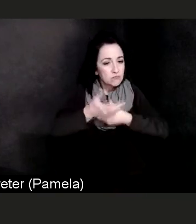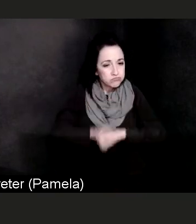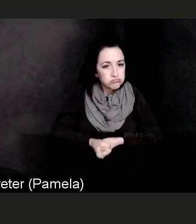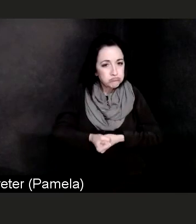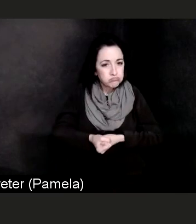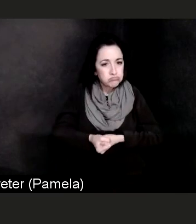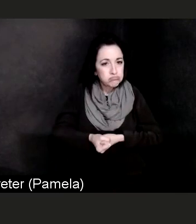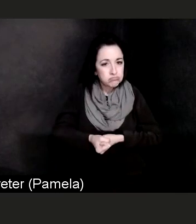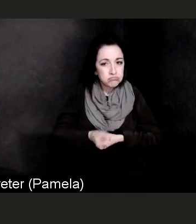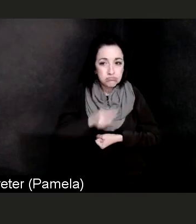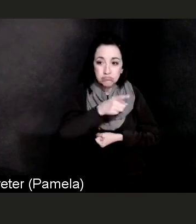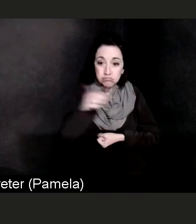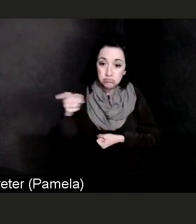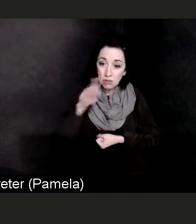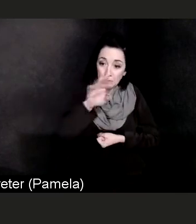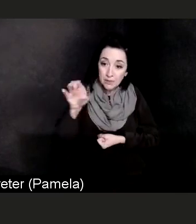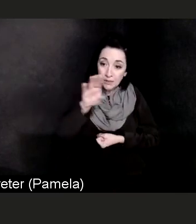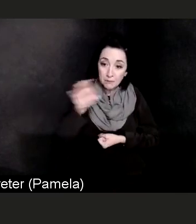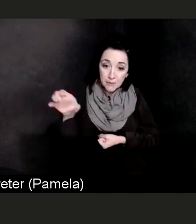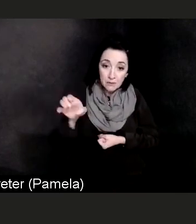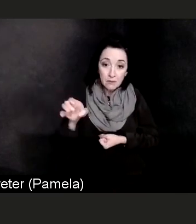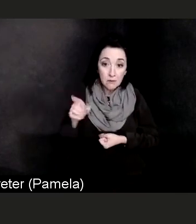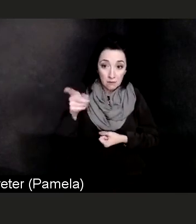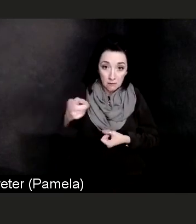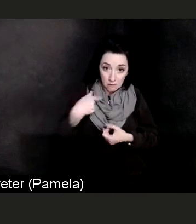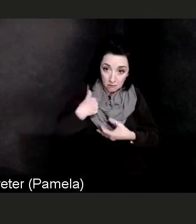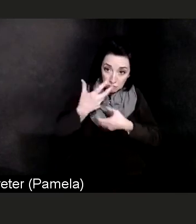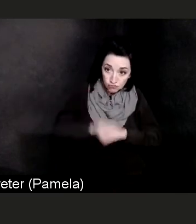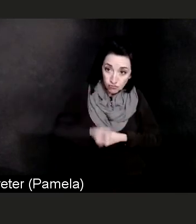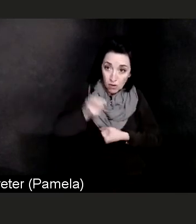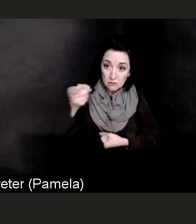to reach out to you if and when or not, if,